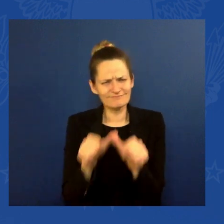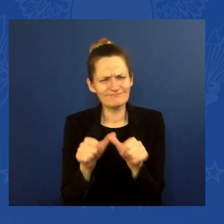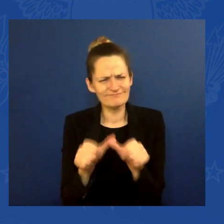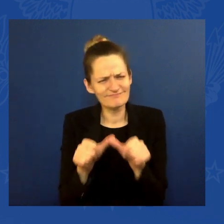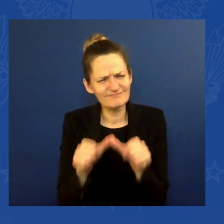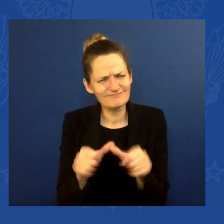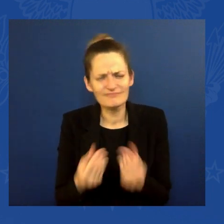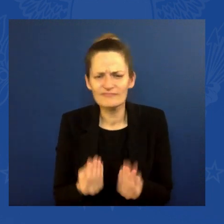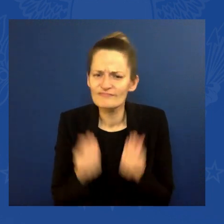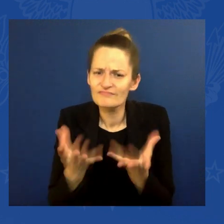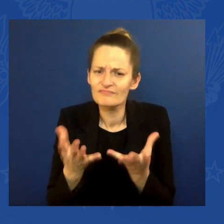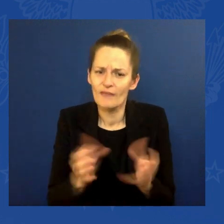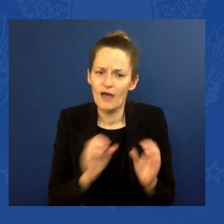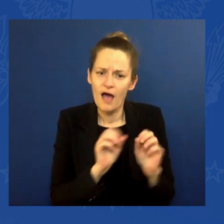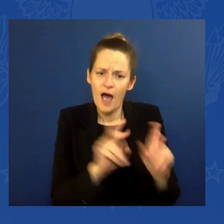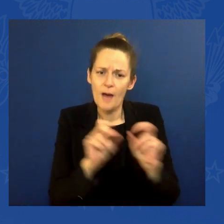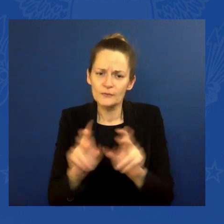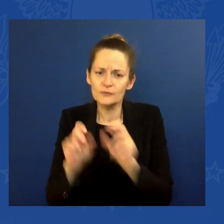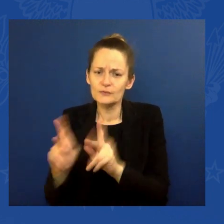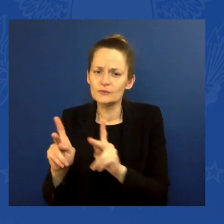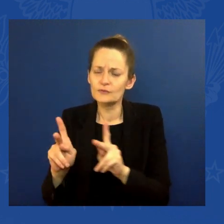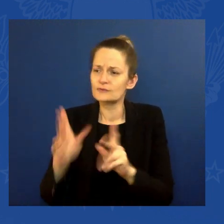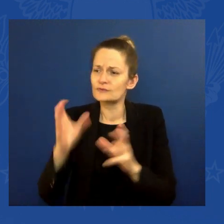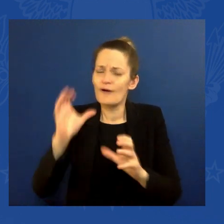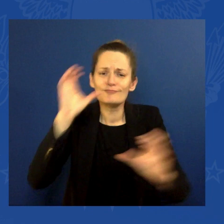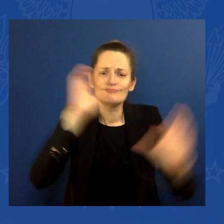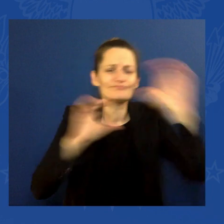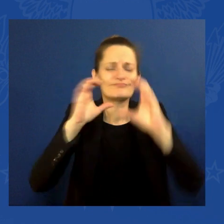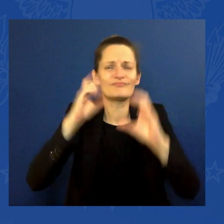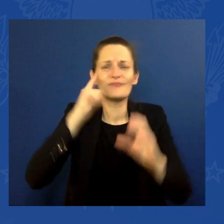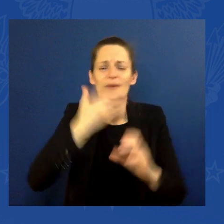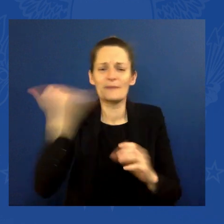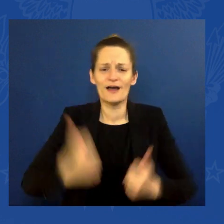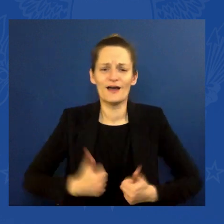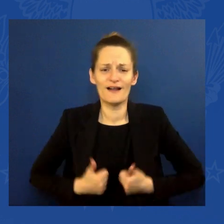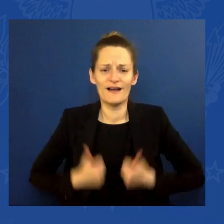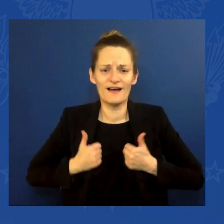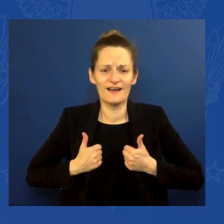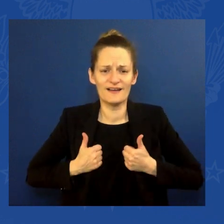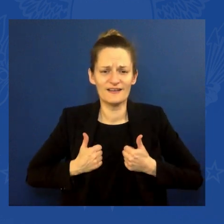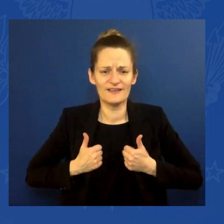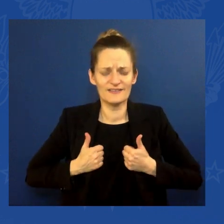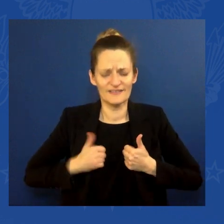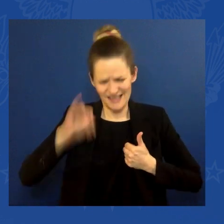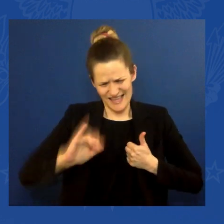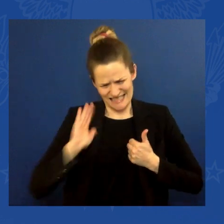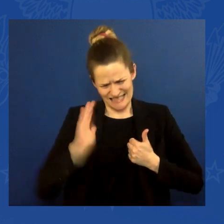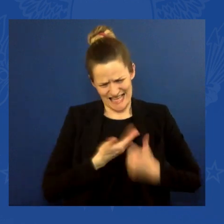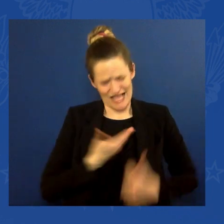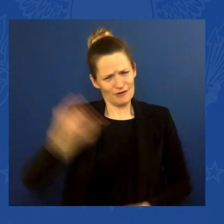That's been our history. It's our present. And if we're lucky, it will be our future. A thousand thanks to all of you.